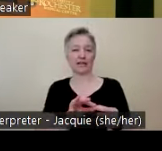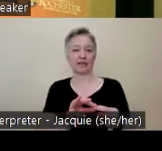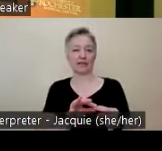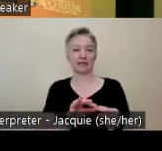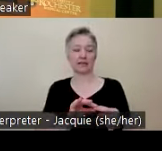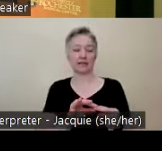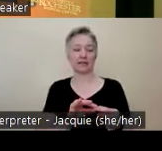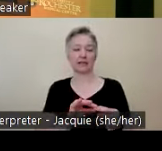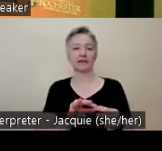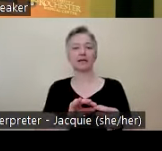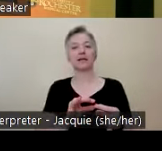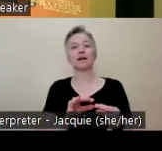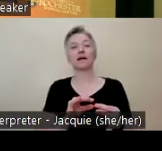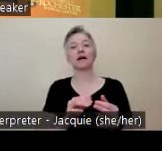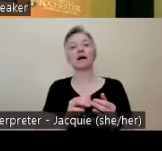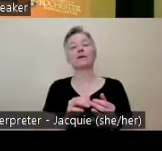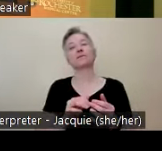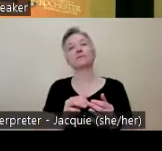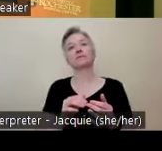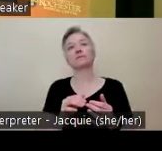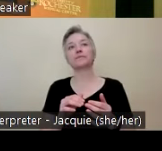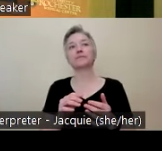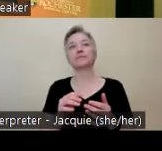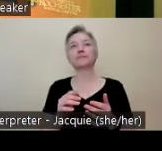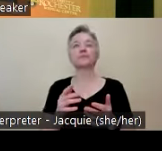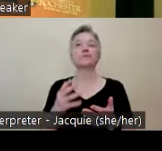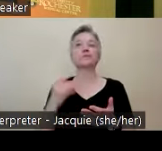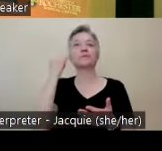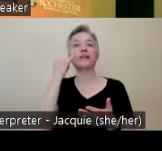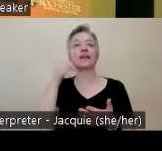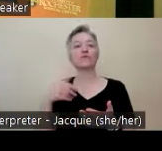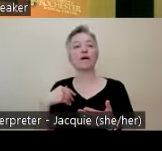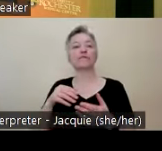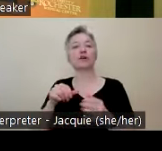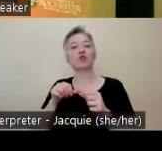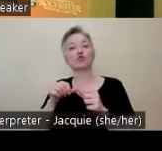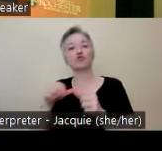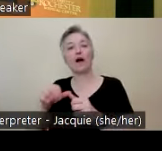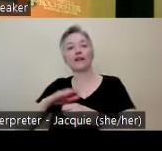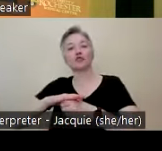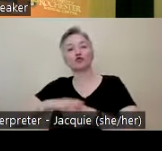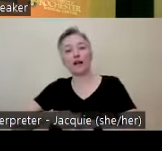effects like downregulating effects of chronic um stress from sensory input as well so these